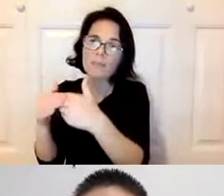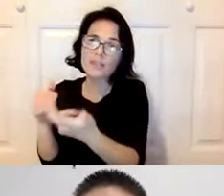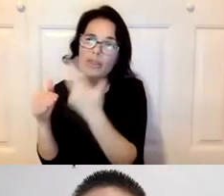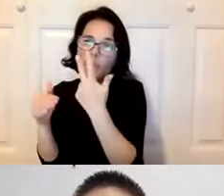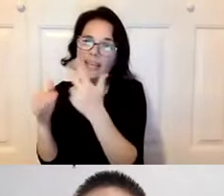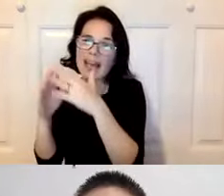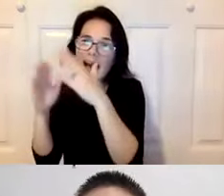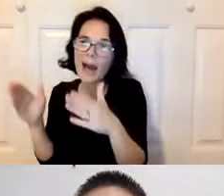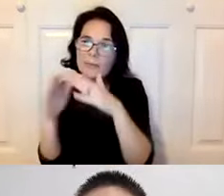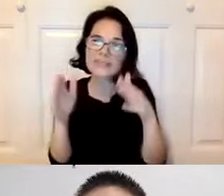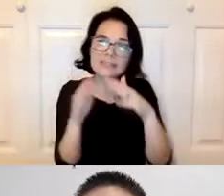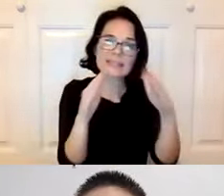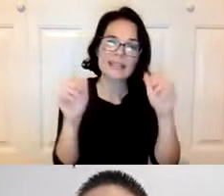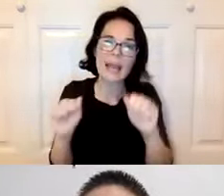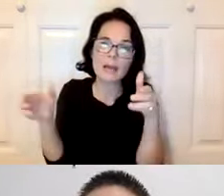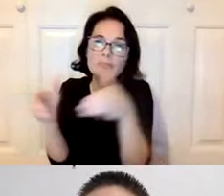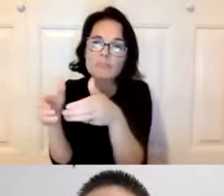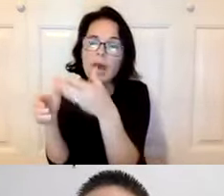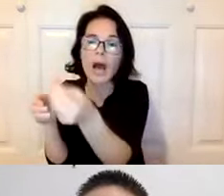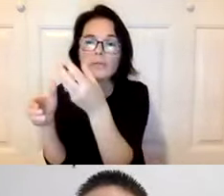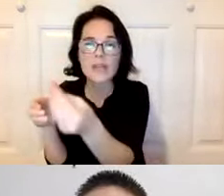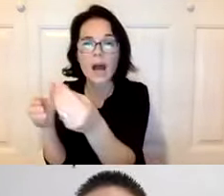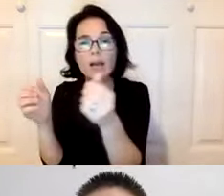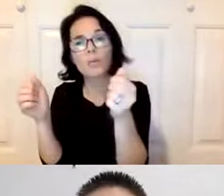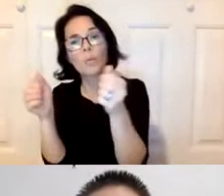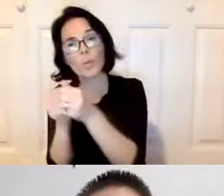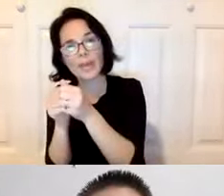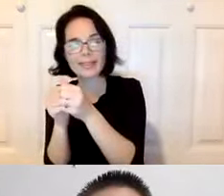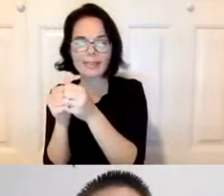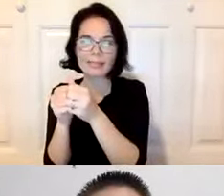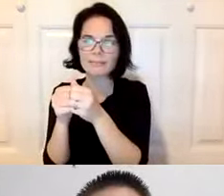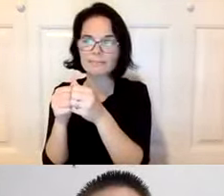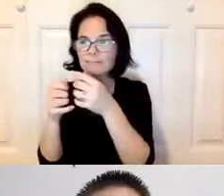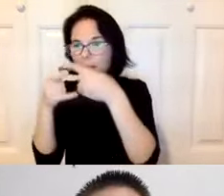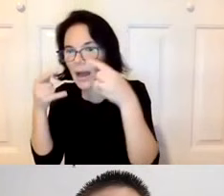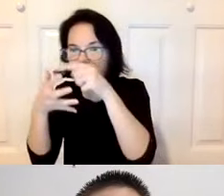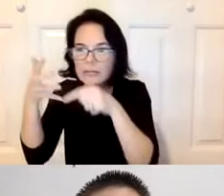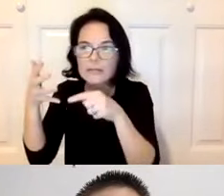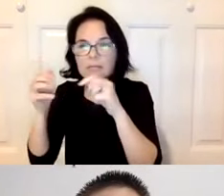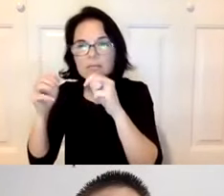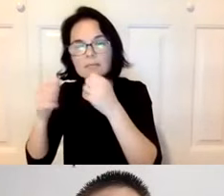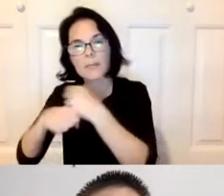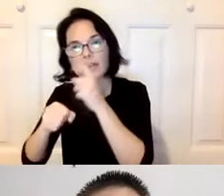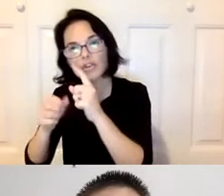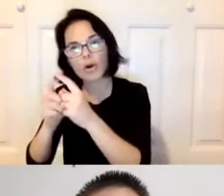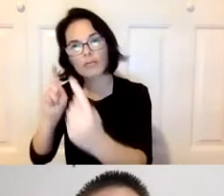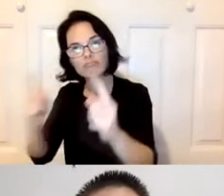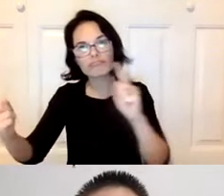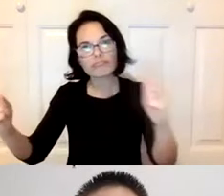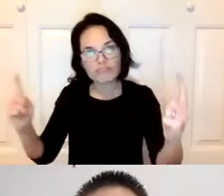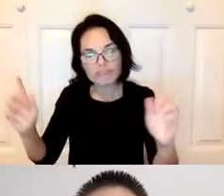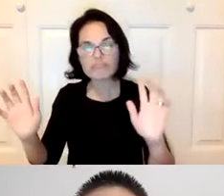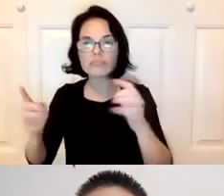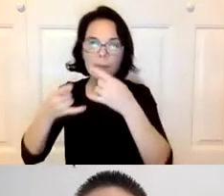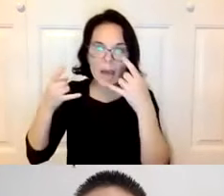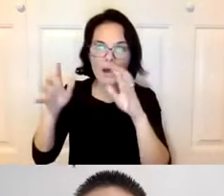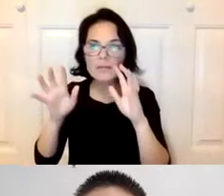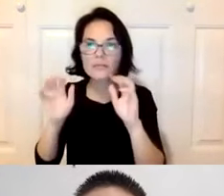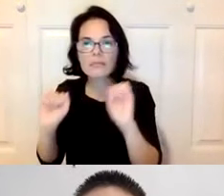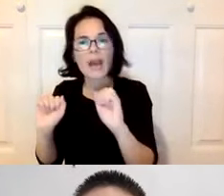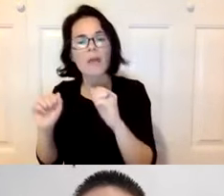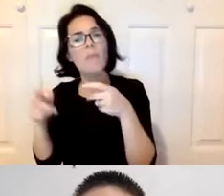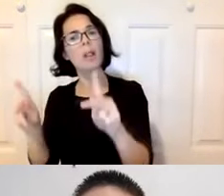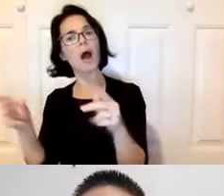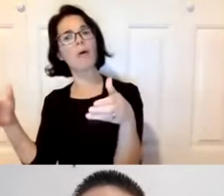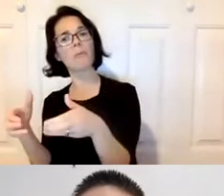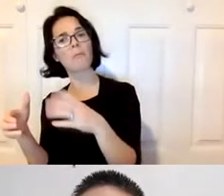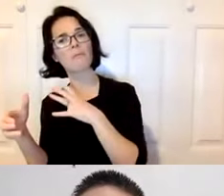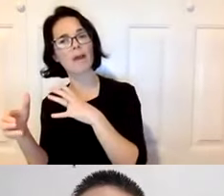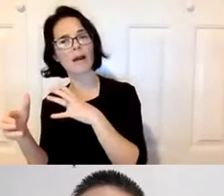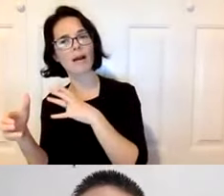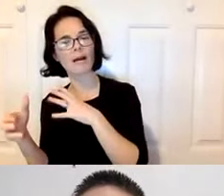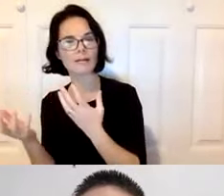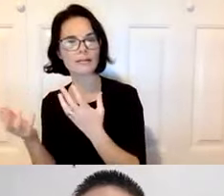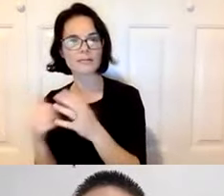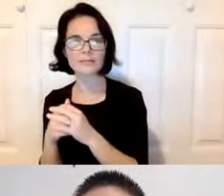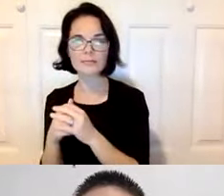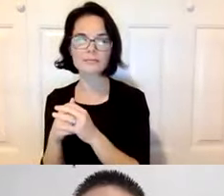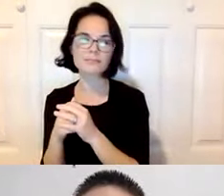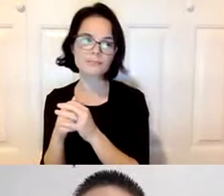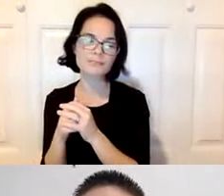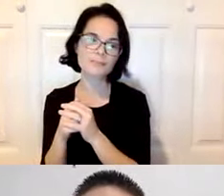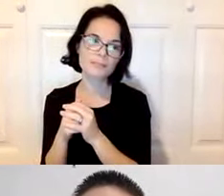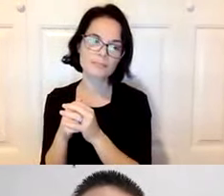while using precautions such as maintaining social distancing, wearing face coverings, not sharing